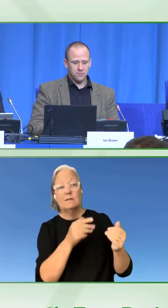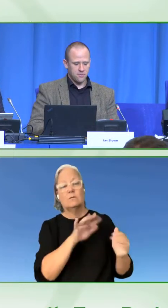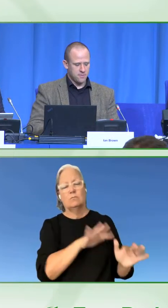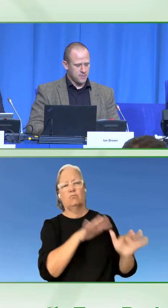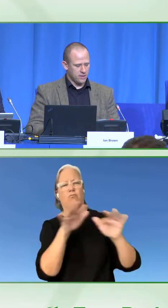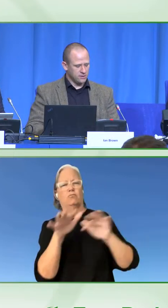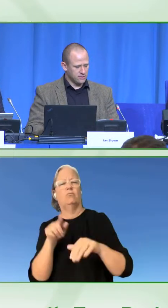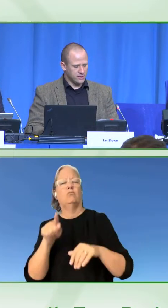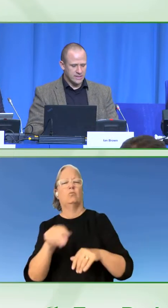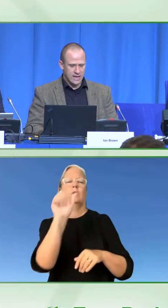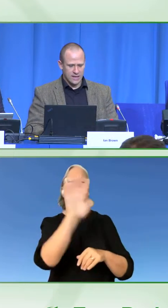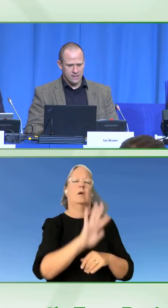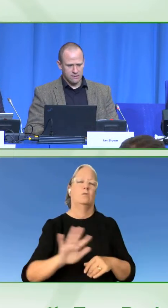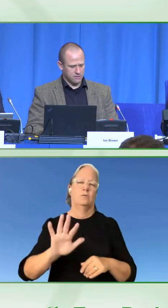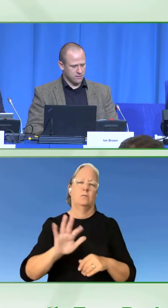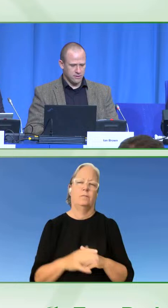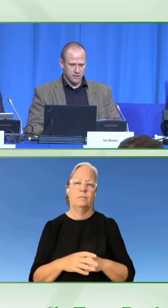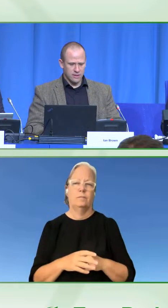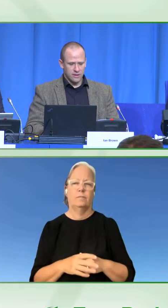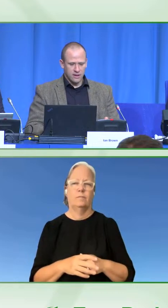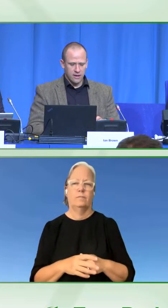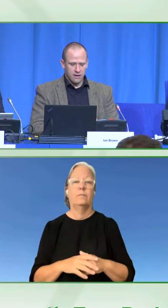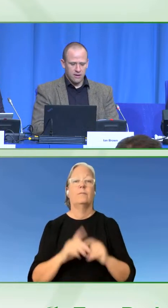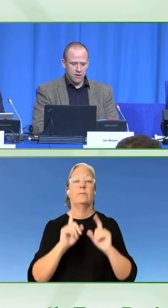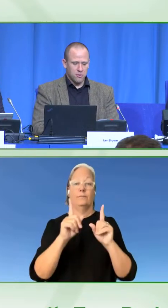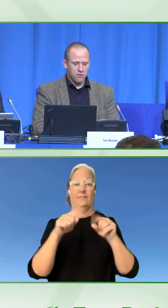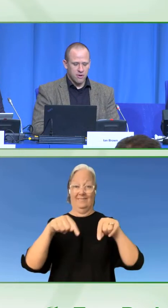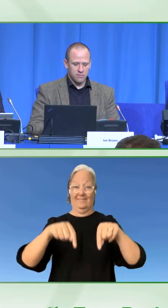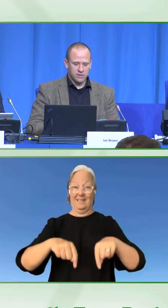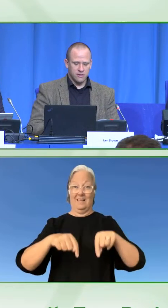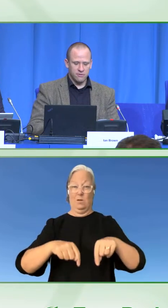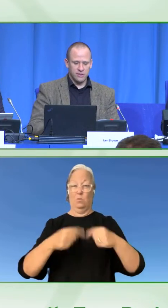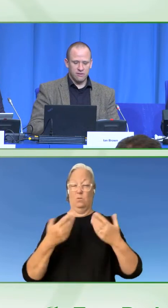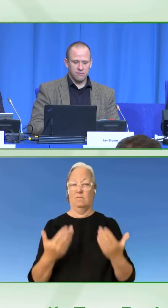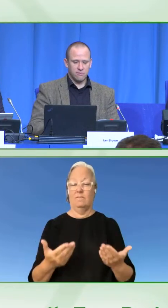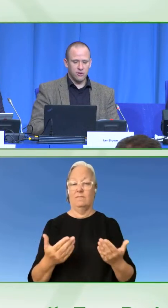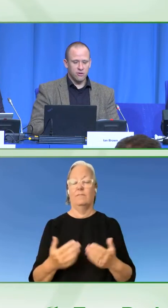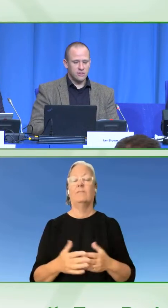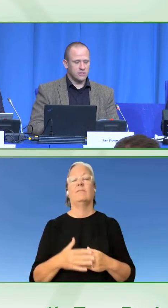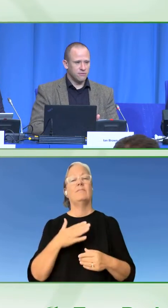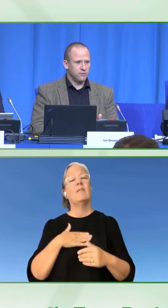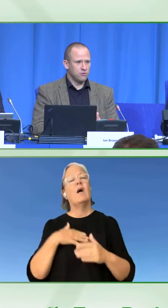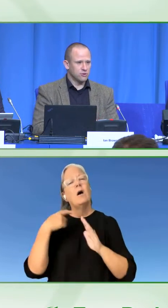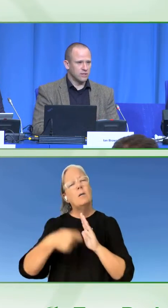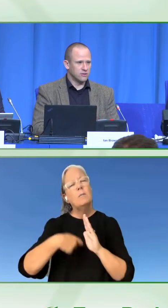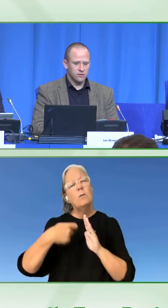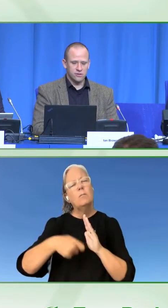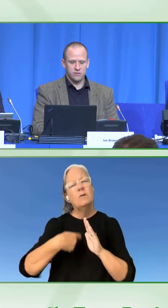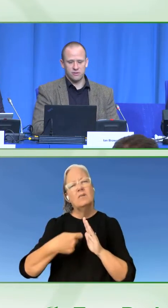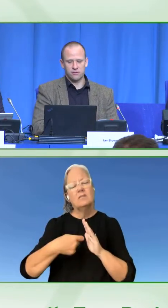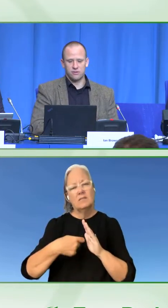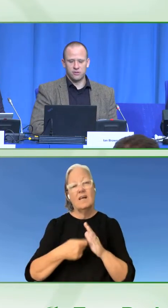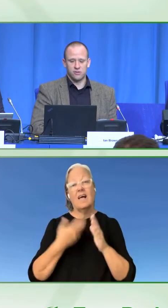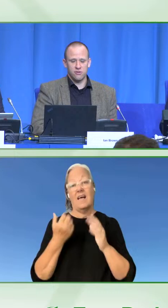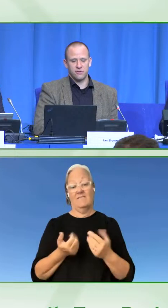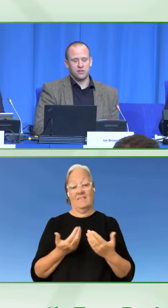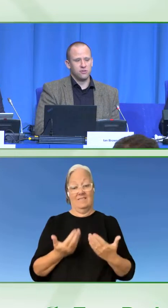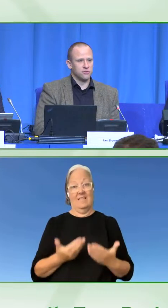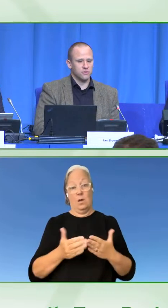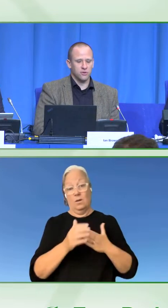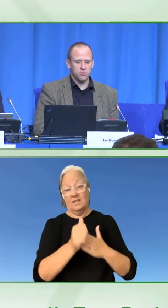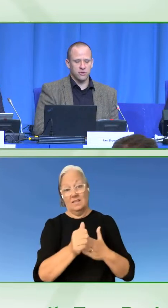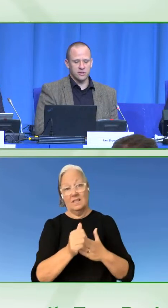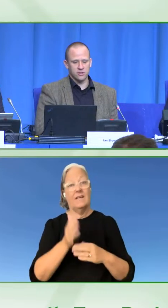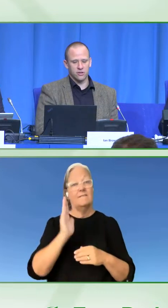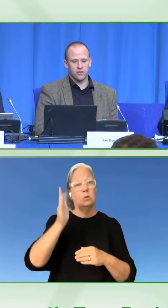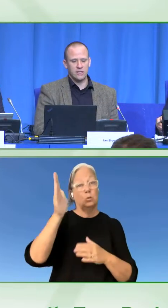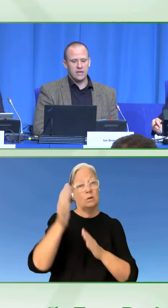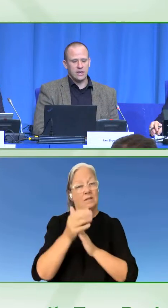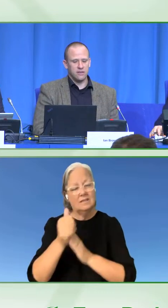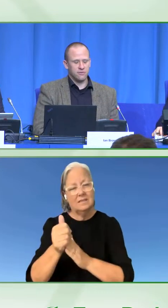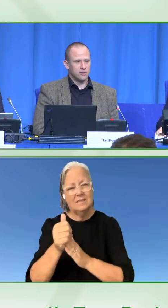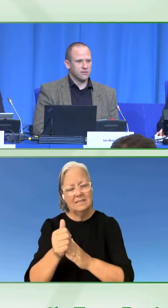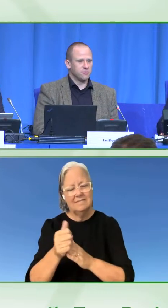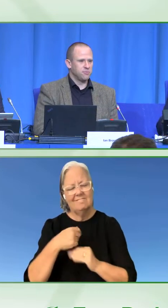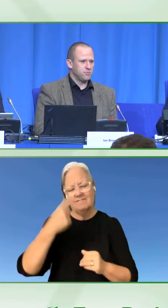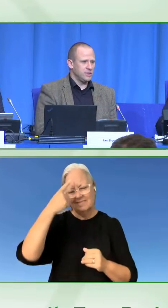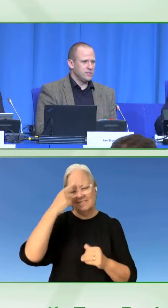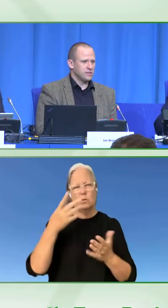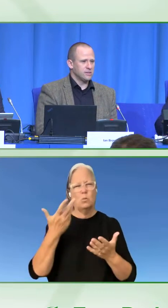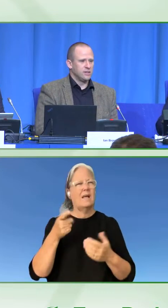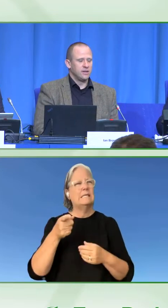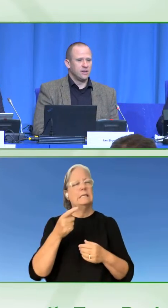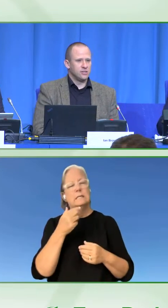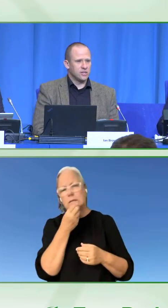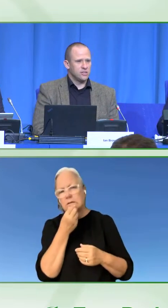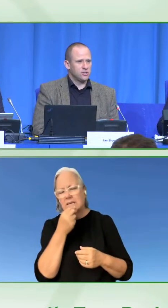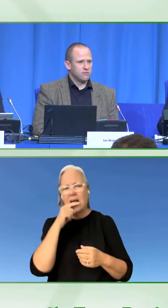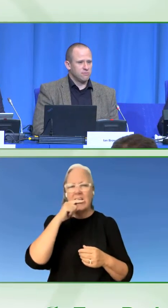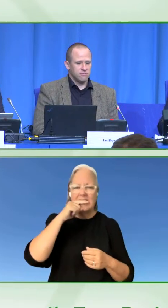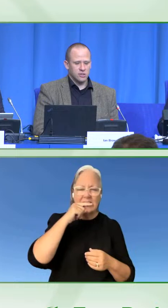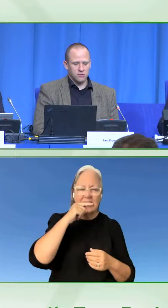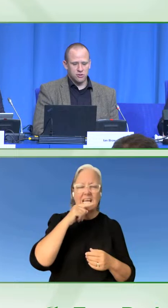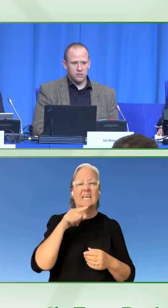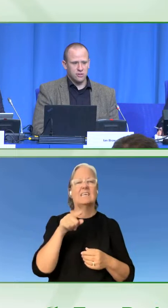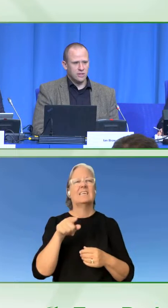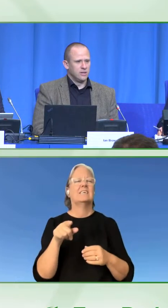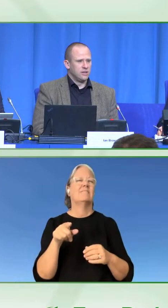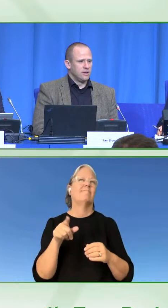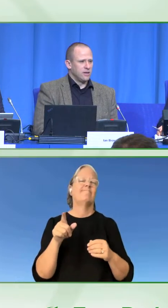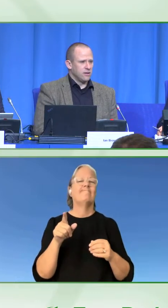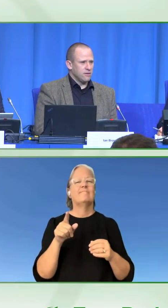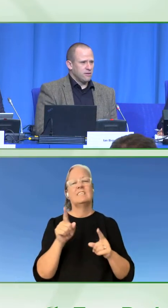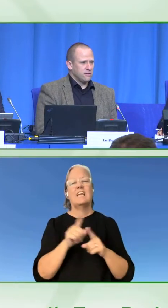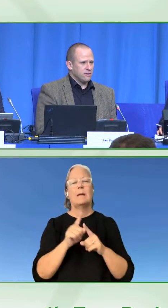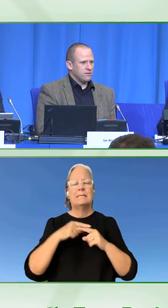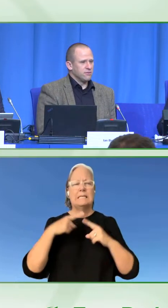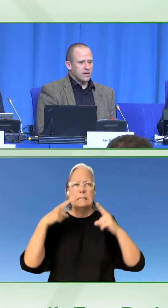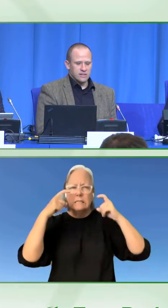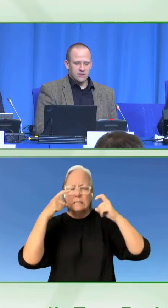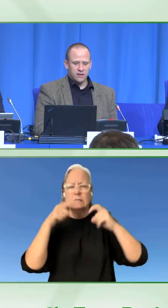I must mention for the audience here in the UN that the piece of paper in front of you